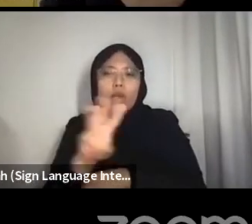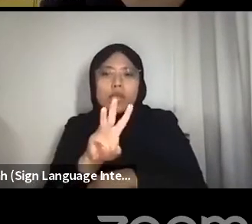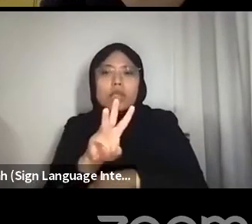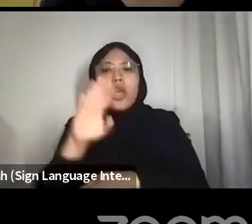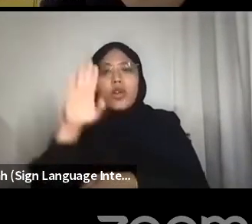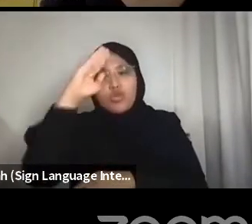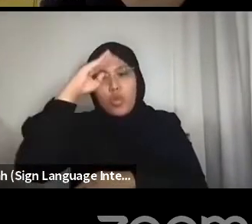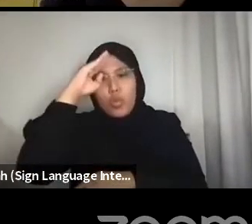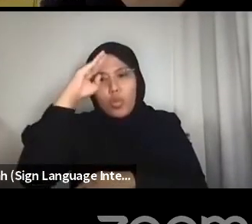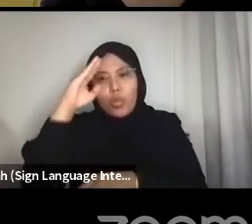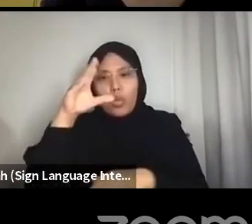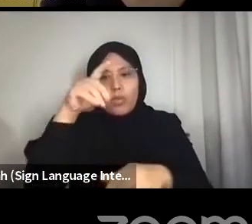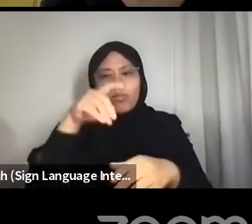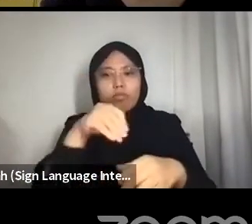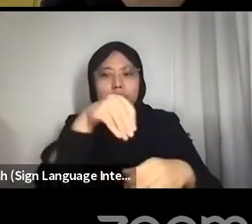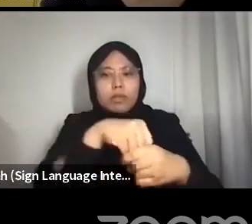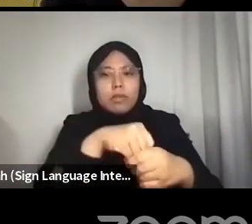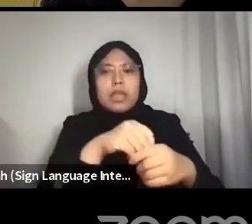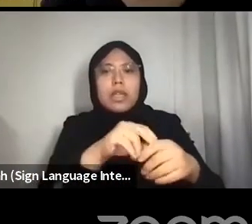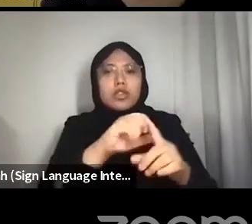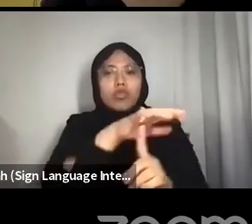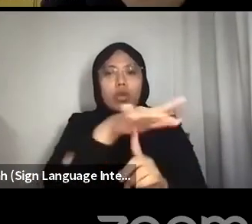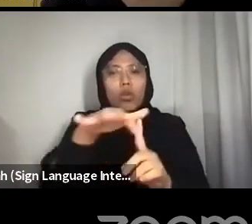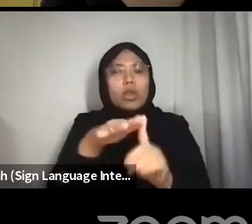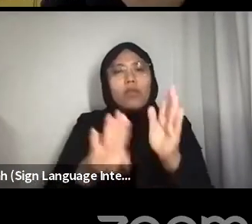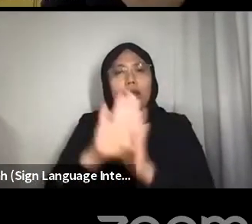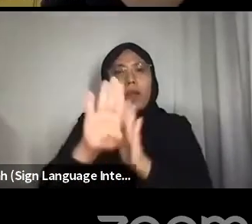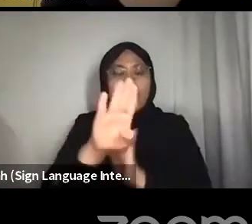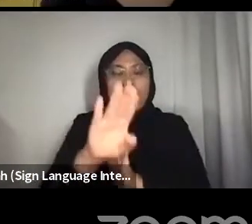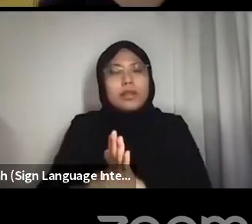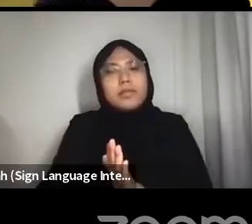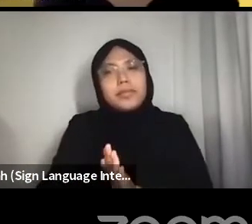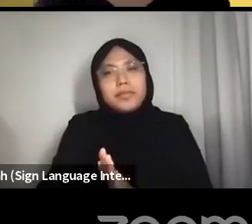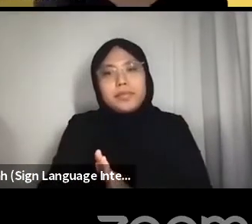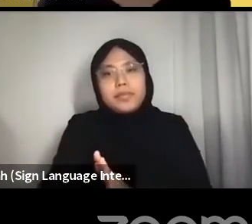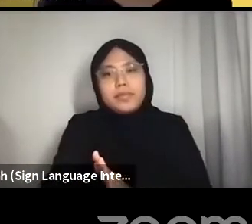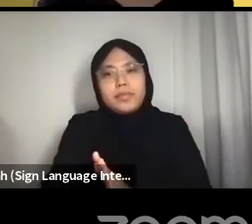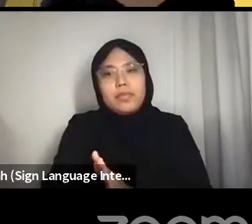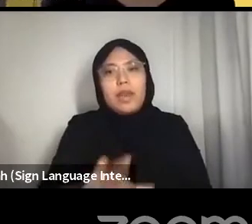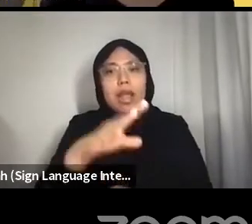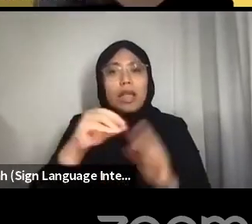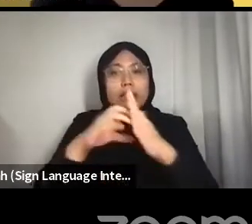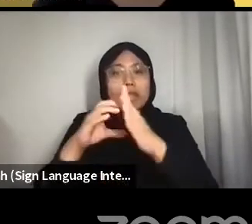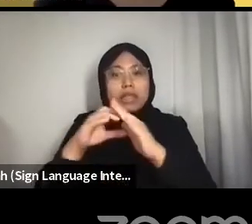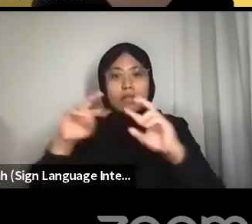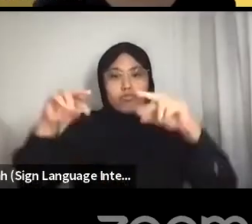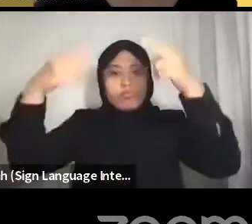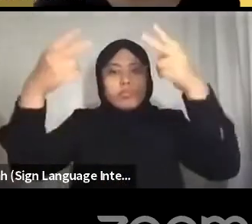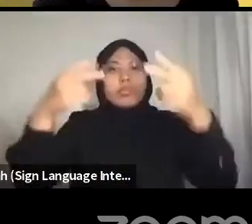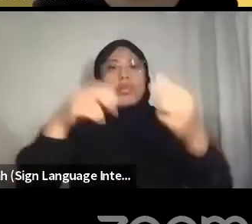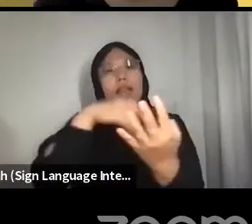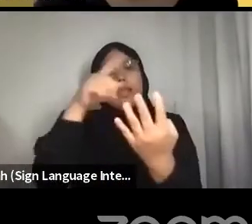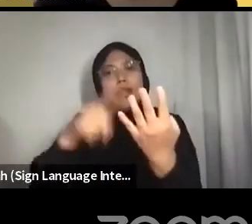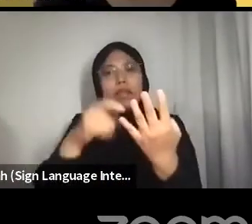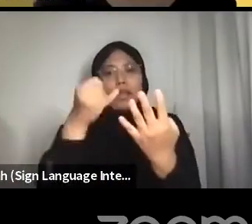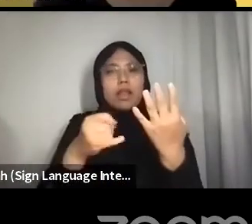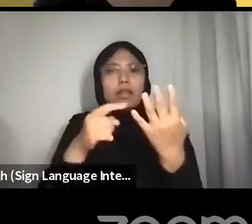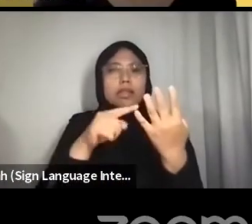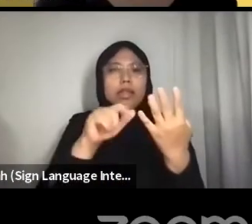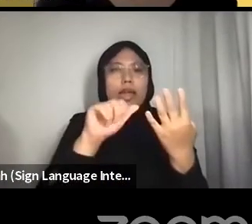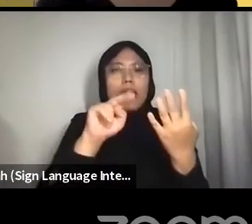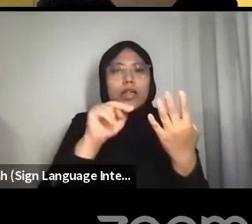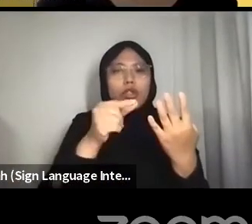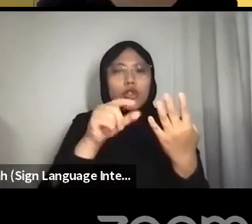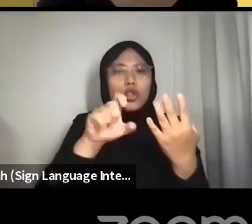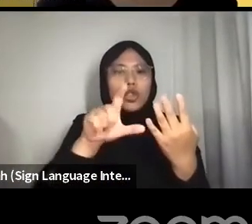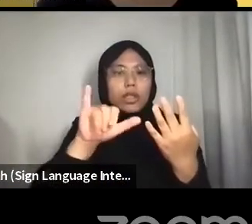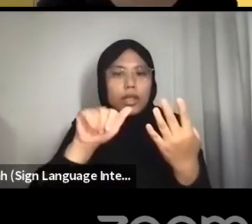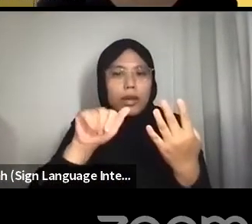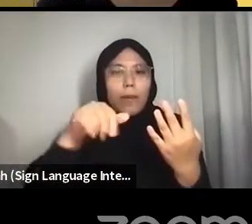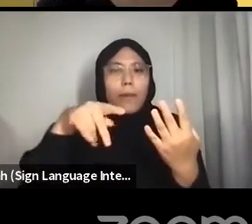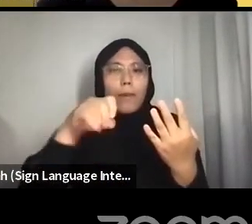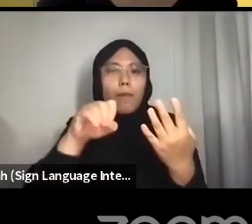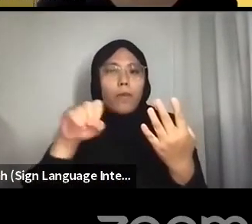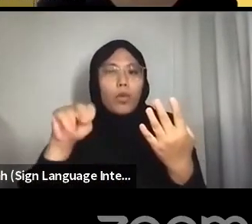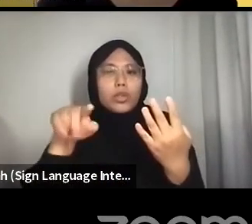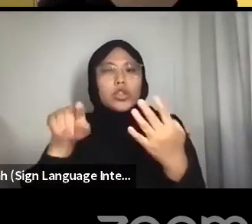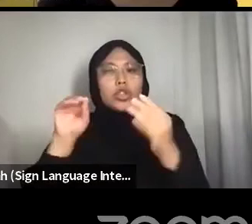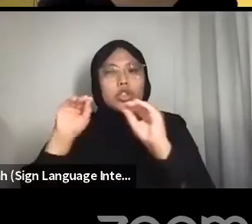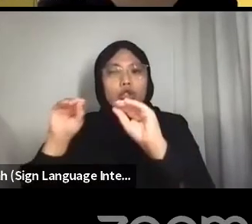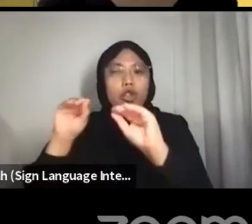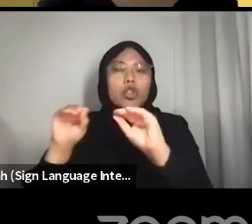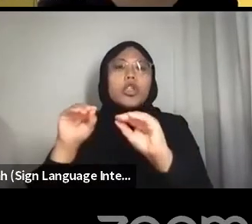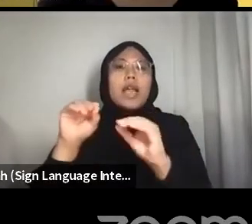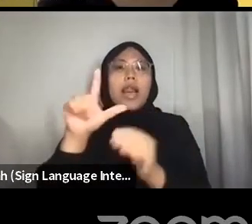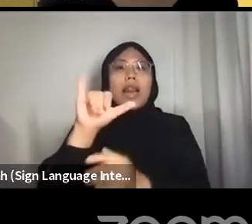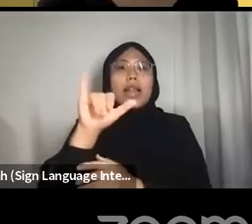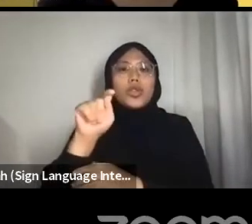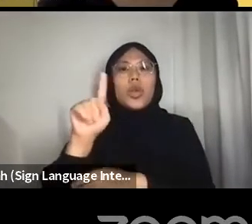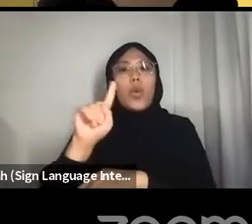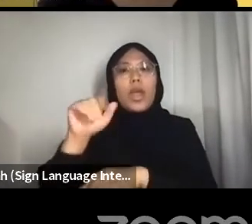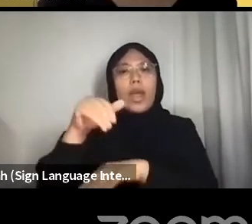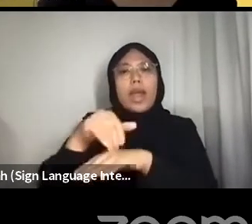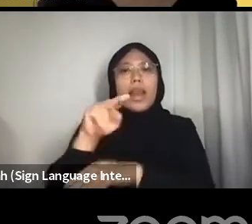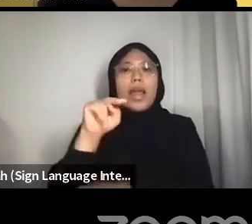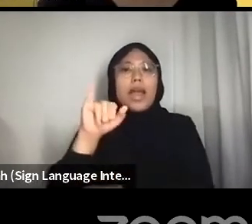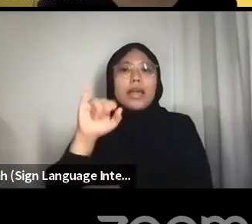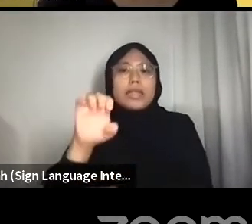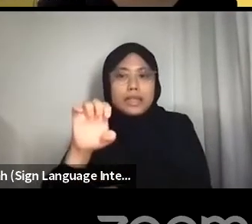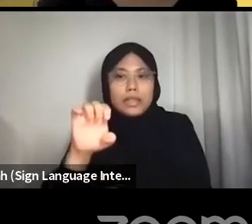Lastly, we have our moderator, co-editor of Making Kin, Angelia Poon. Angelia Poon teaches Literature at the National Institute of Education, at NTU.